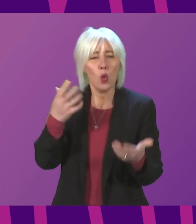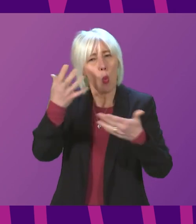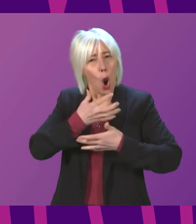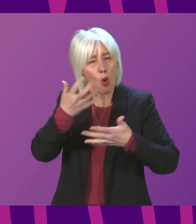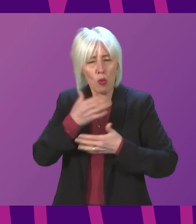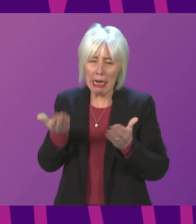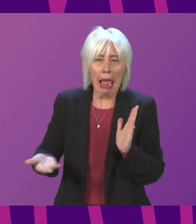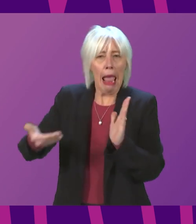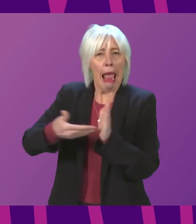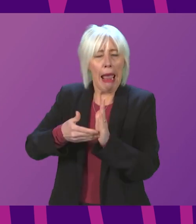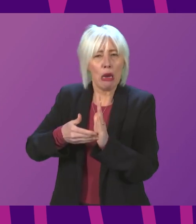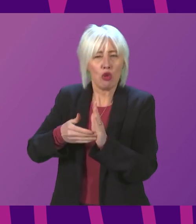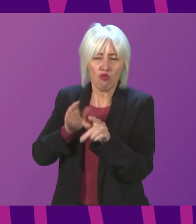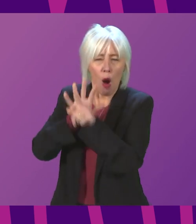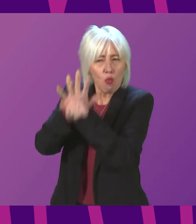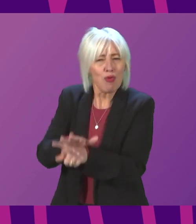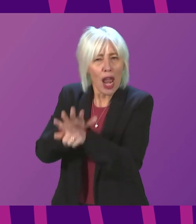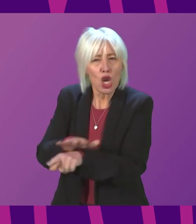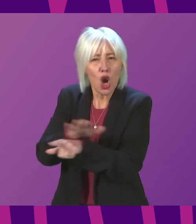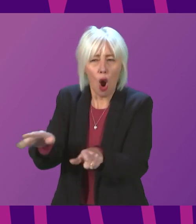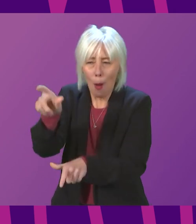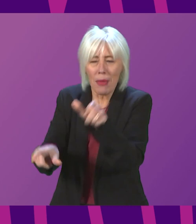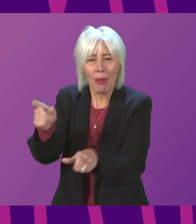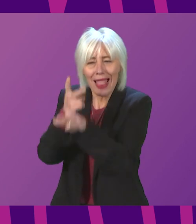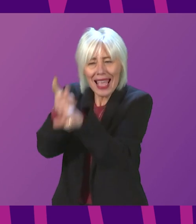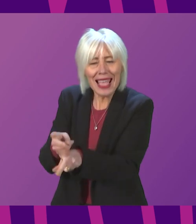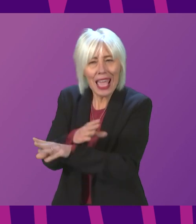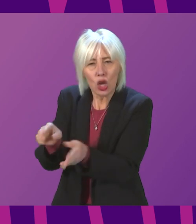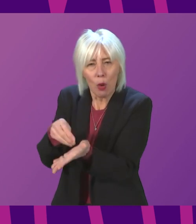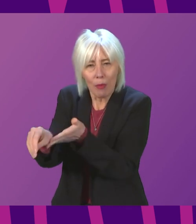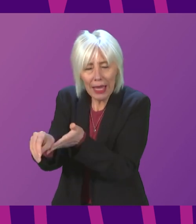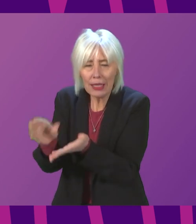pressure on unpaid carers is, I say that the Government is also extremely concerned about